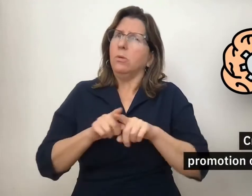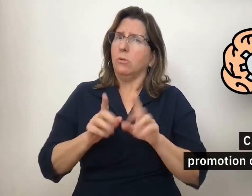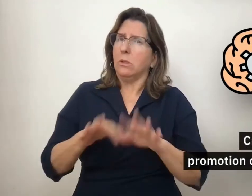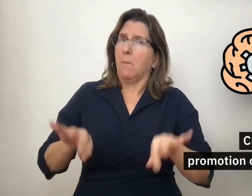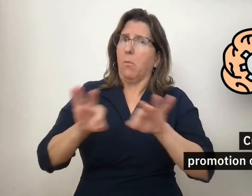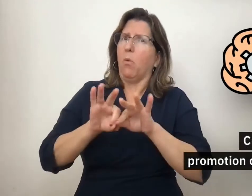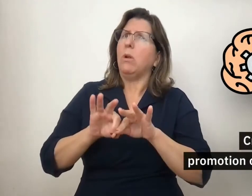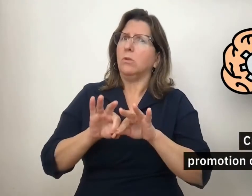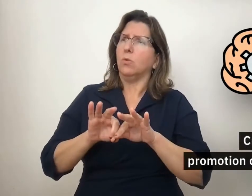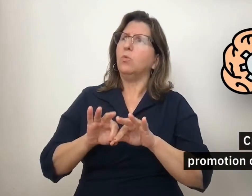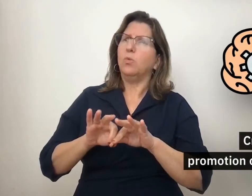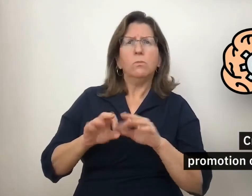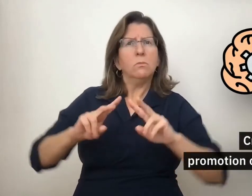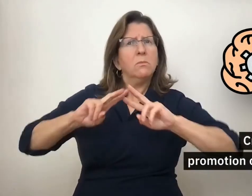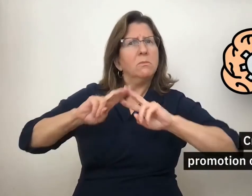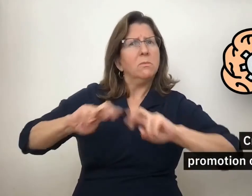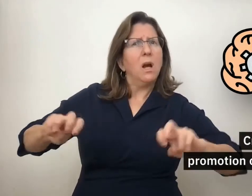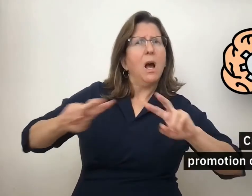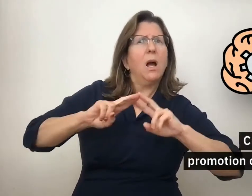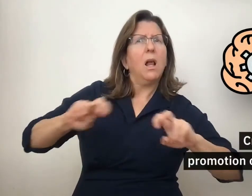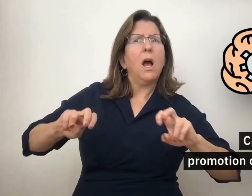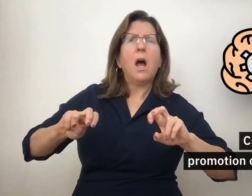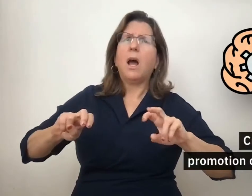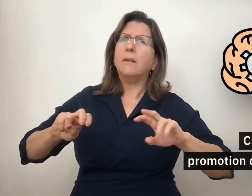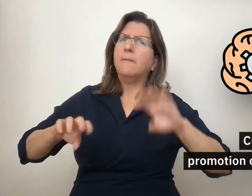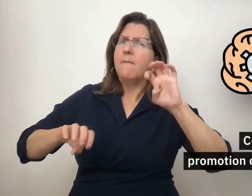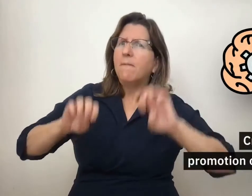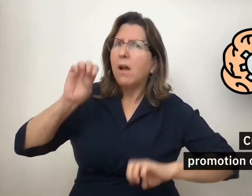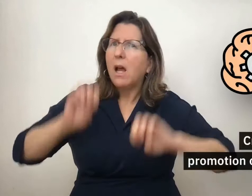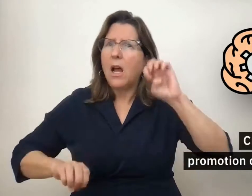Another principle of open education is continuous assessment.